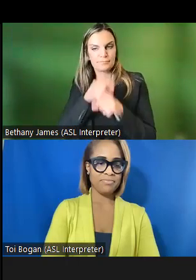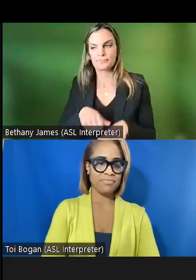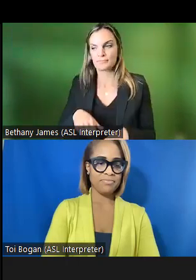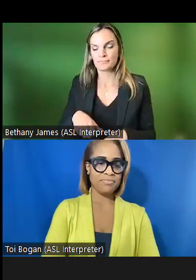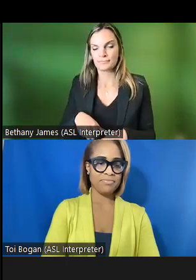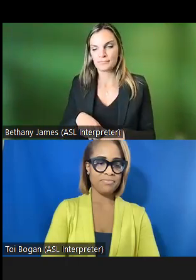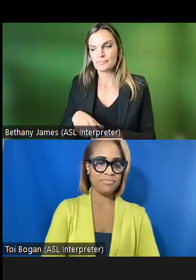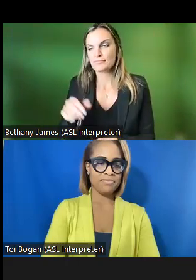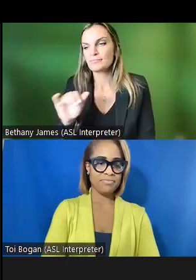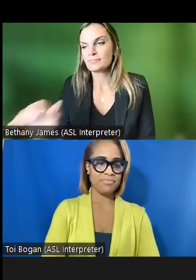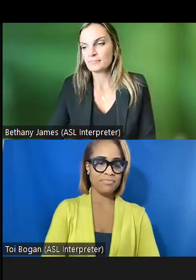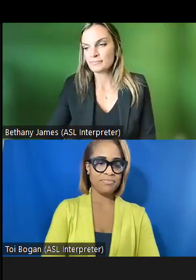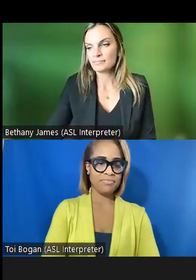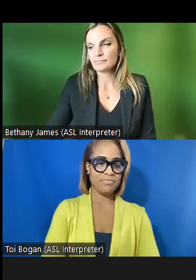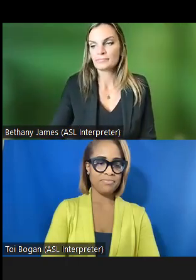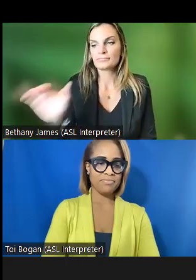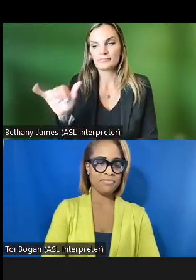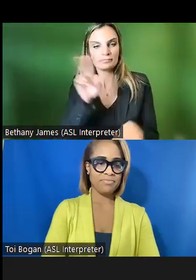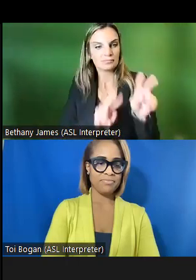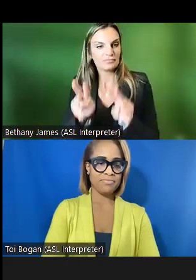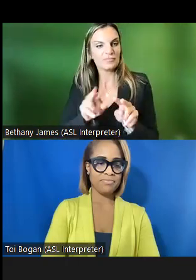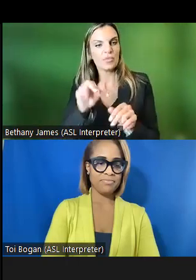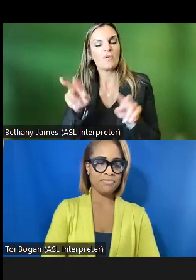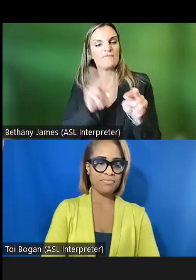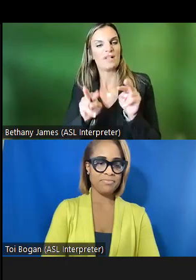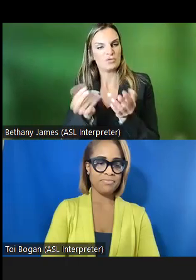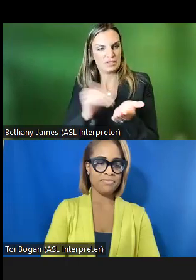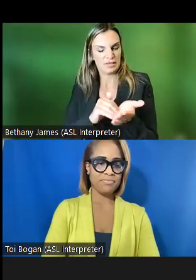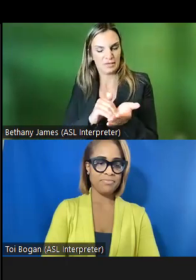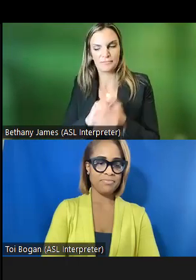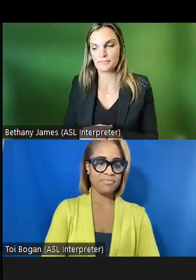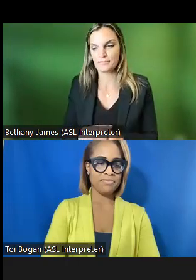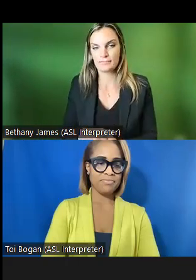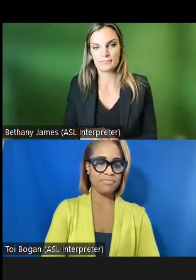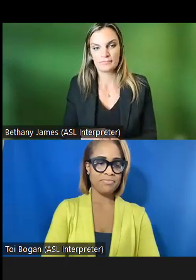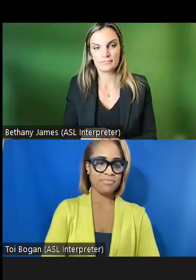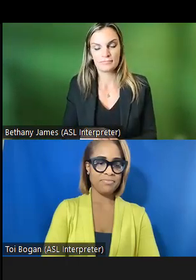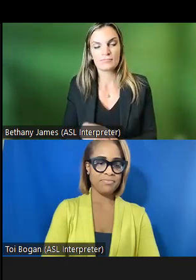And then finally, evaluation or re evaluation. So if an accommodation is working, that's great.